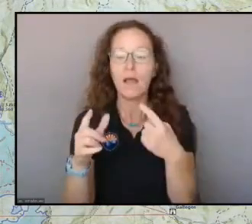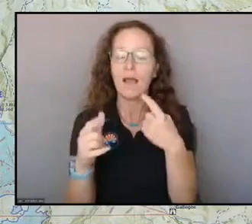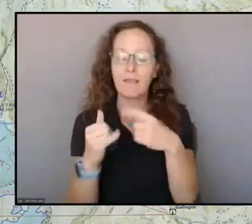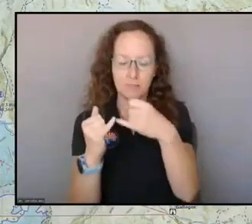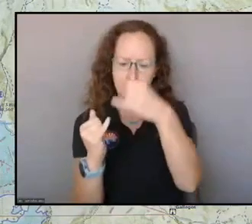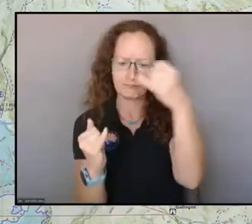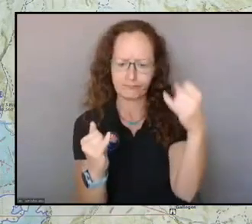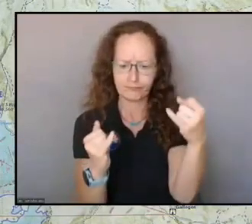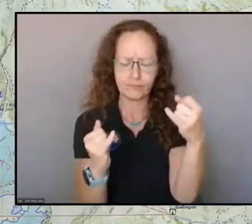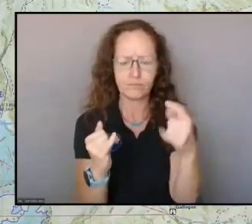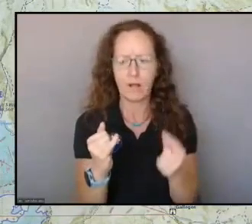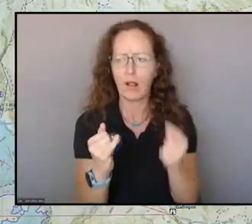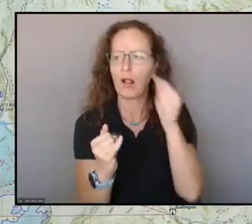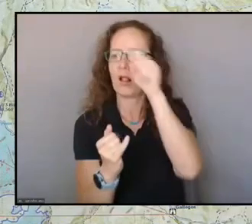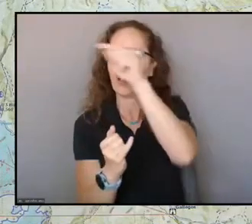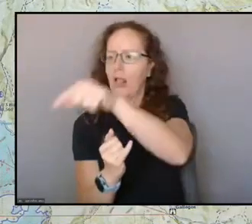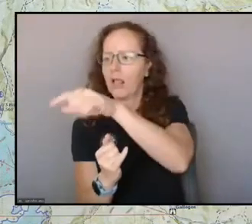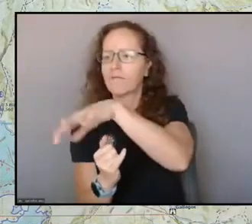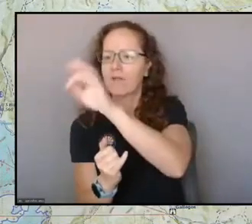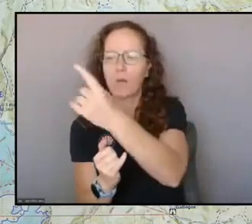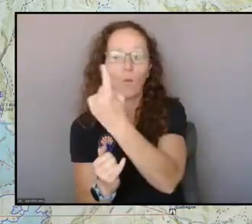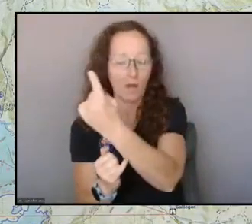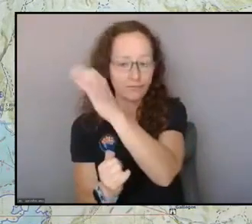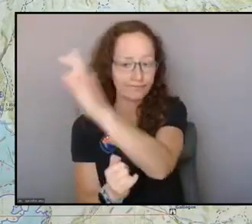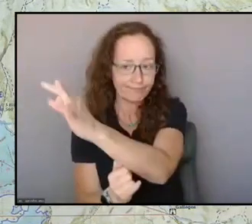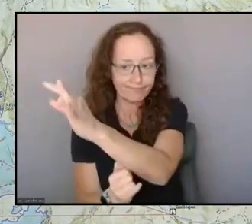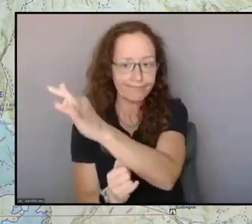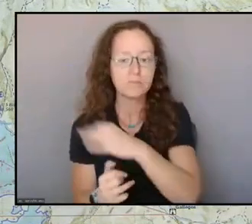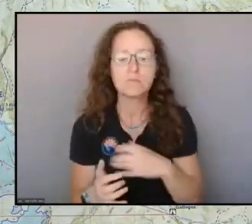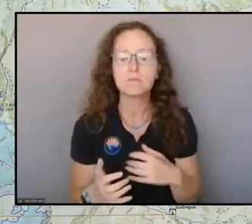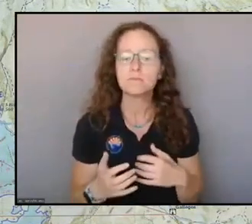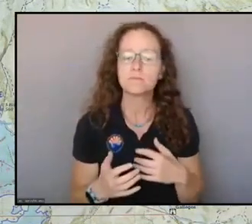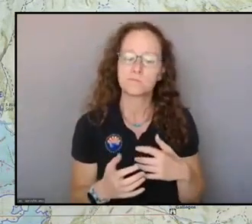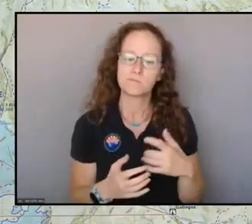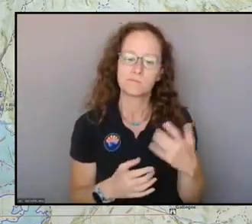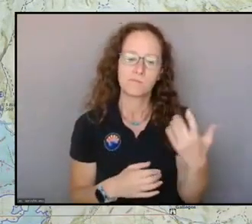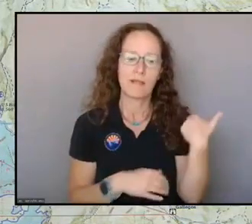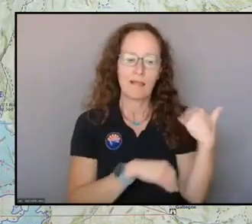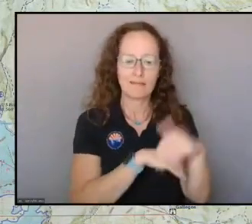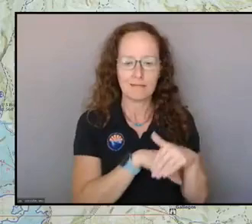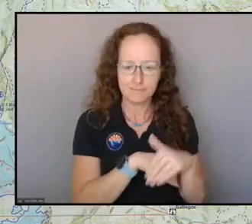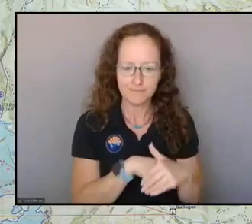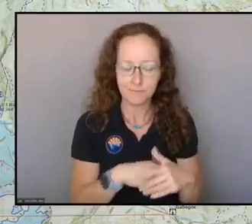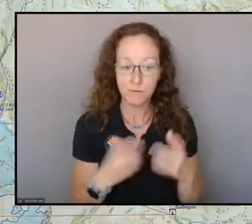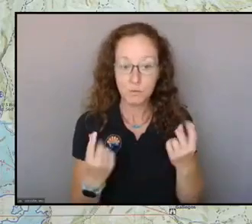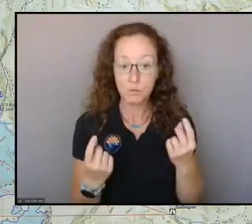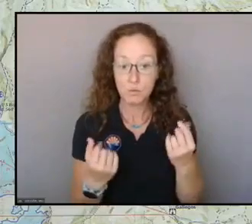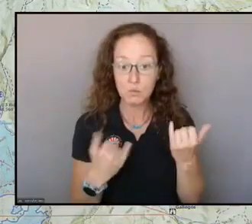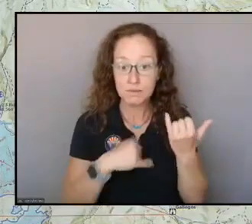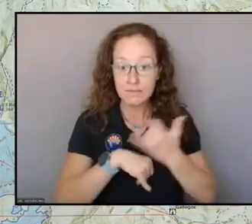LAST NIGHT BY OUR INFRARED FLAGS. TODAY WE DEVELOPED A SEARCH AND DESTROY MAP.